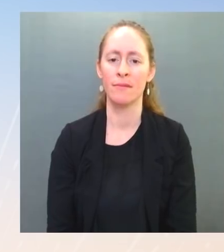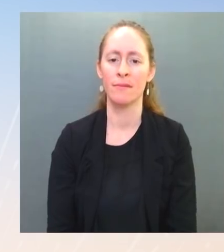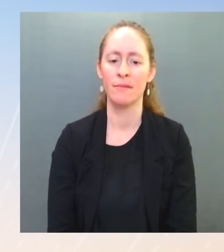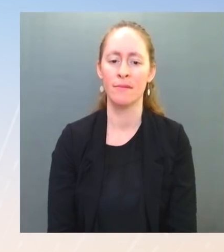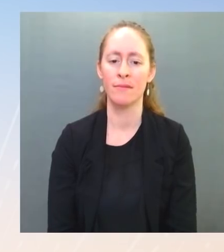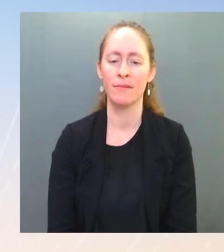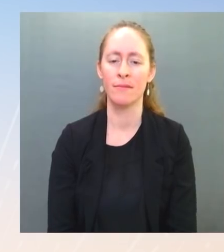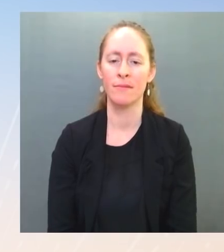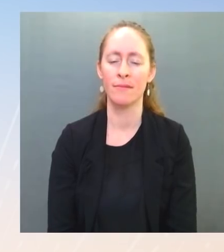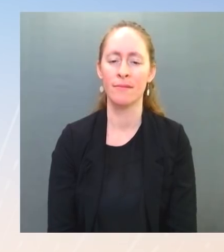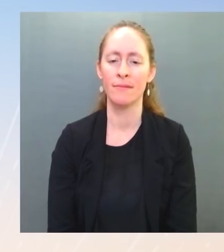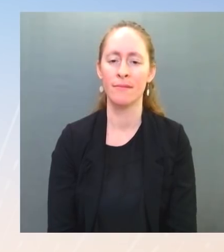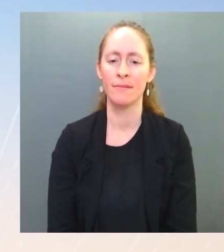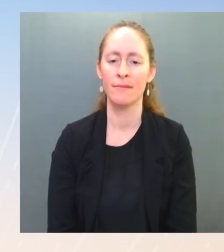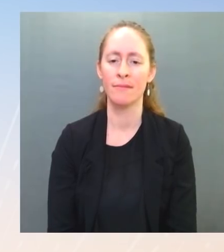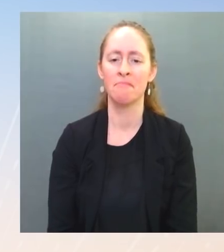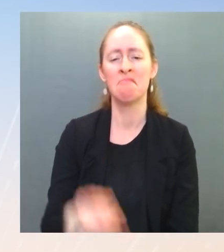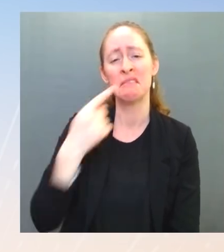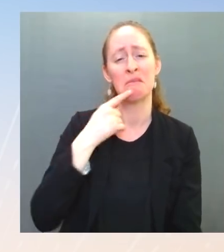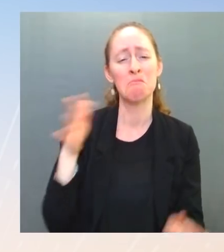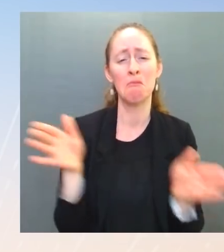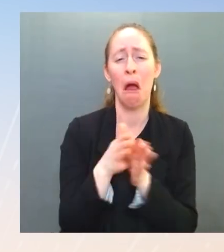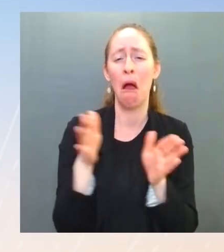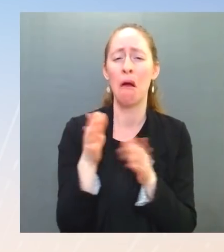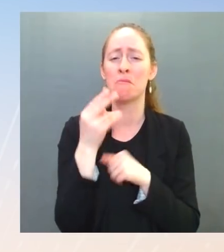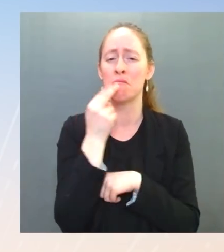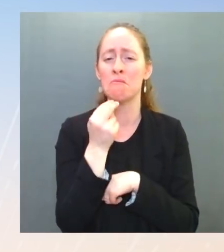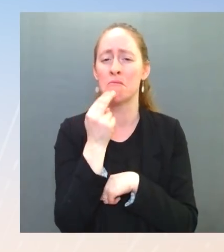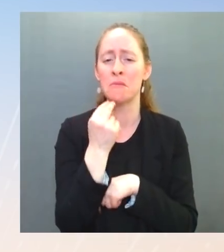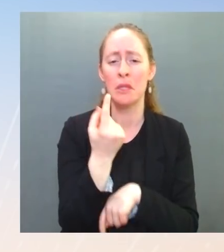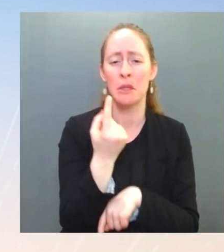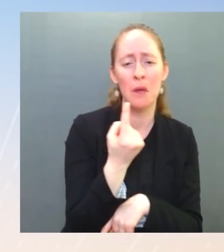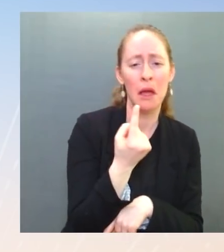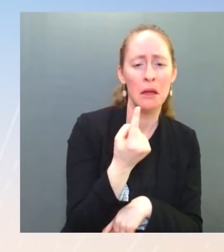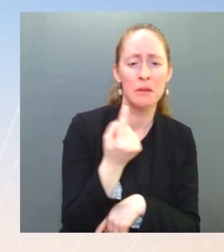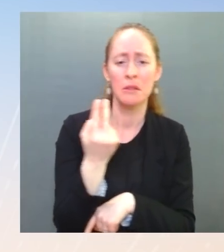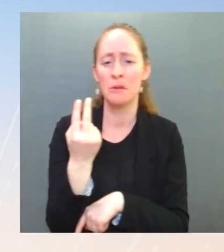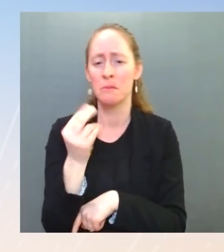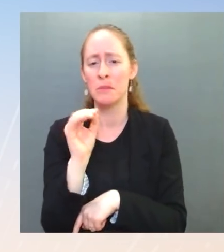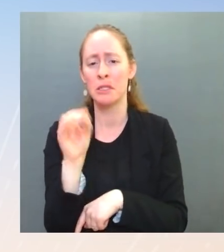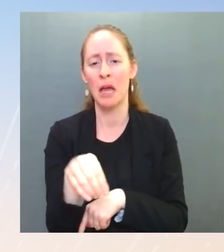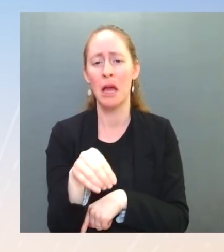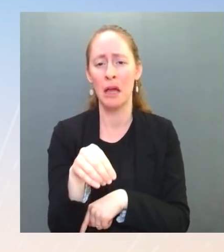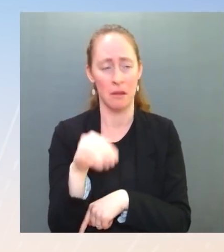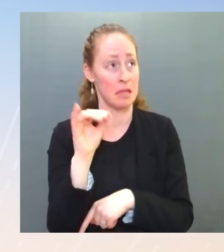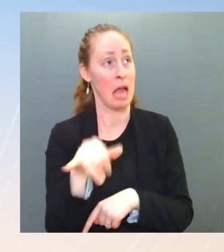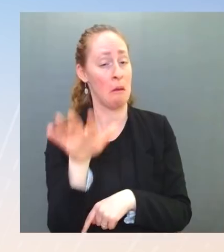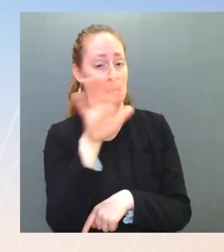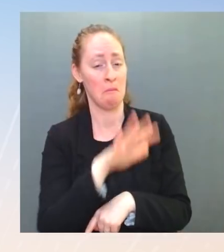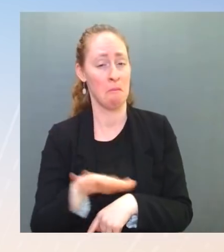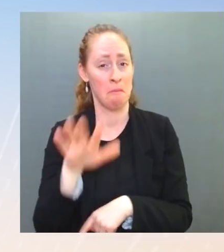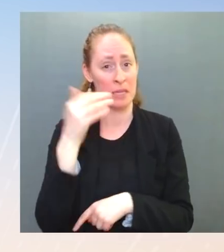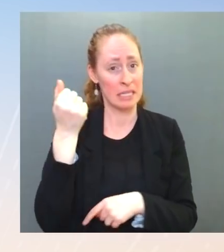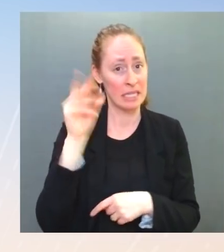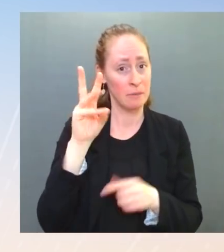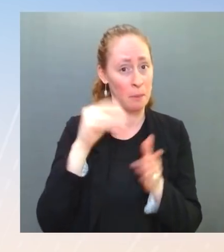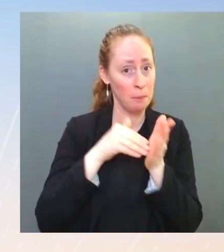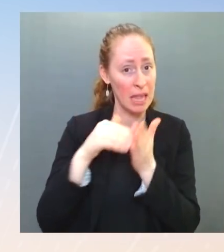The Press: One to two. That's about 16 million barrels. So far, according to contracts, India has imported 13 million barrels since the war began,